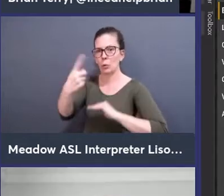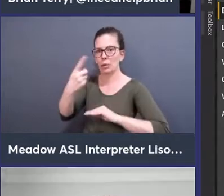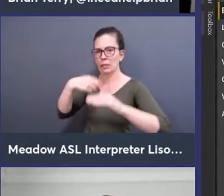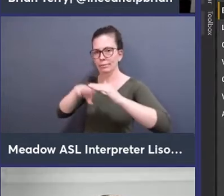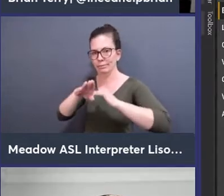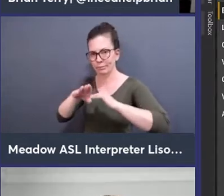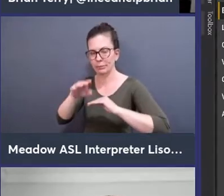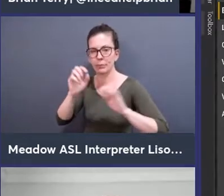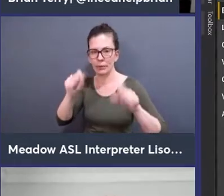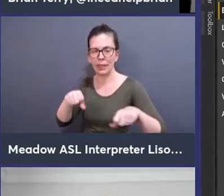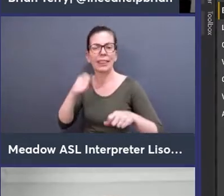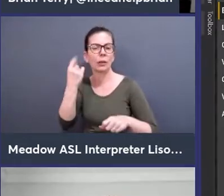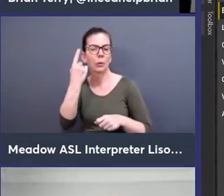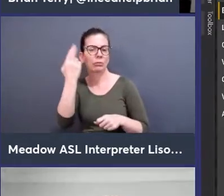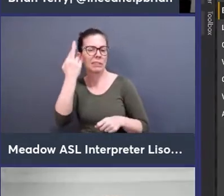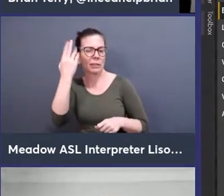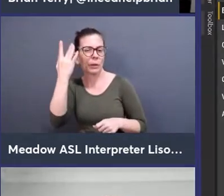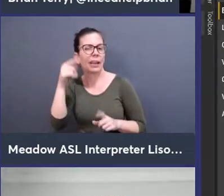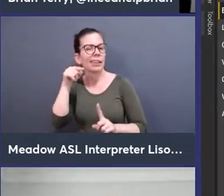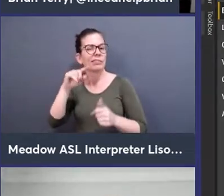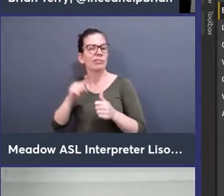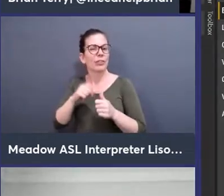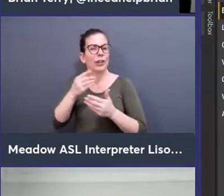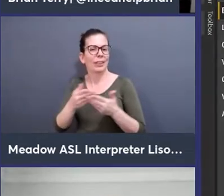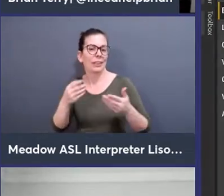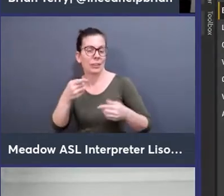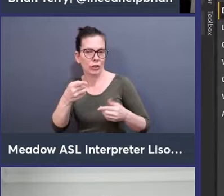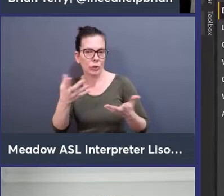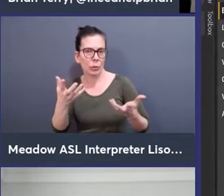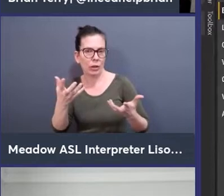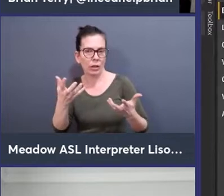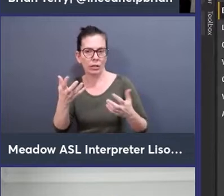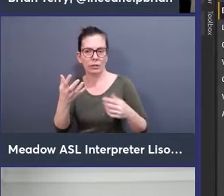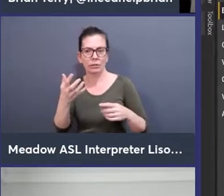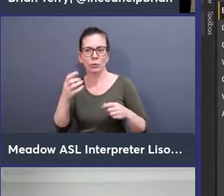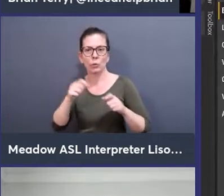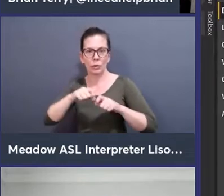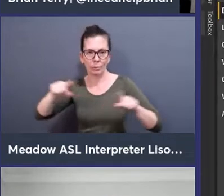So that's one of the reasons why this is one of the first things you wanna deploy before deploying